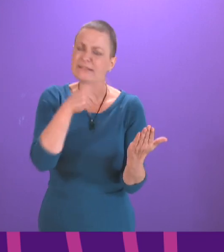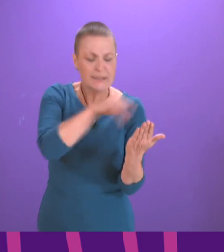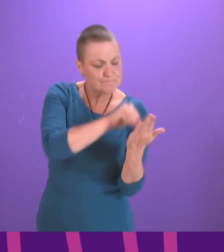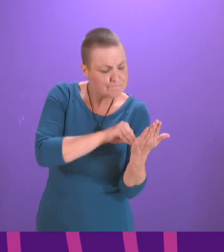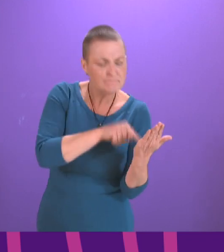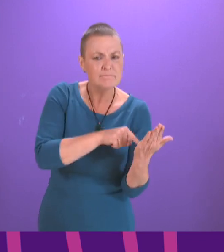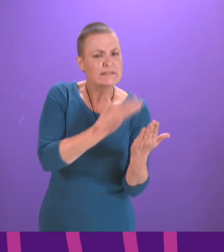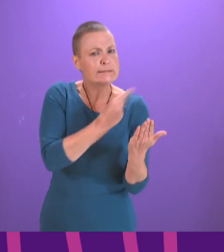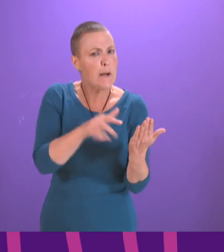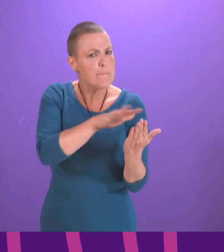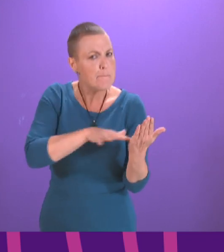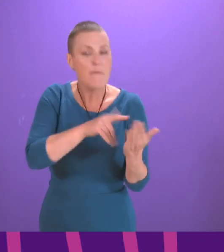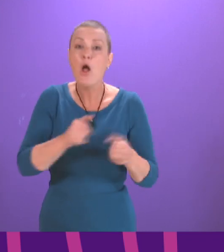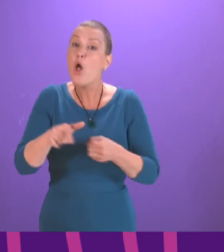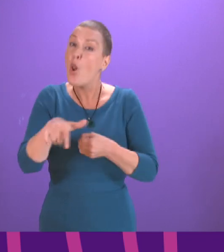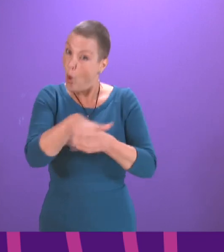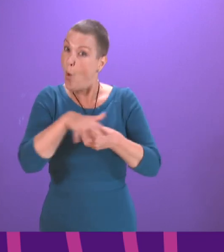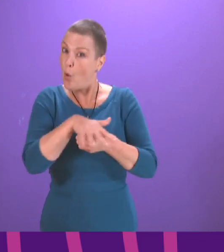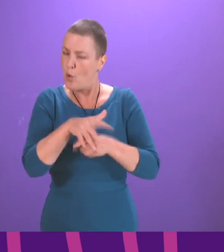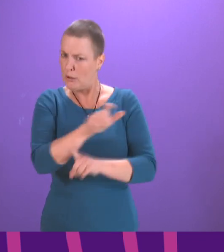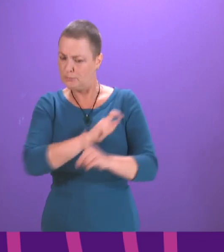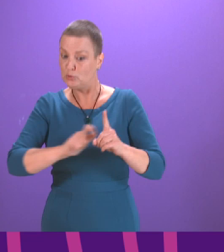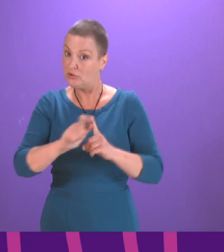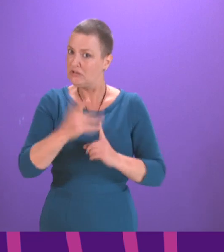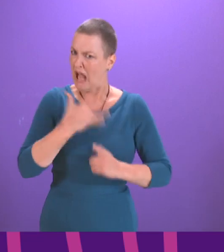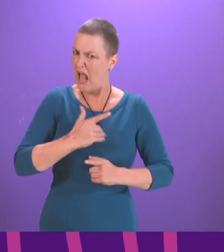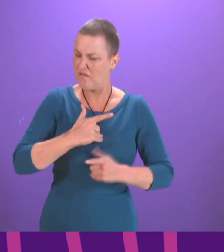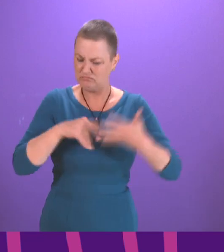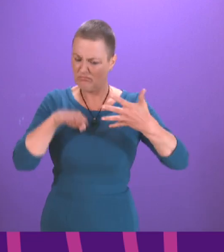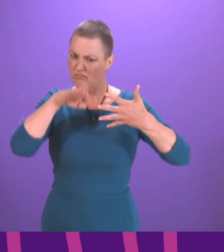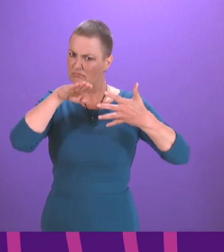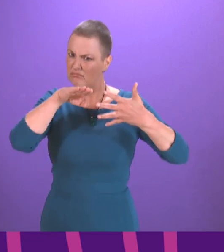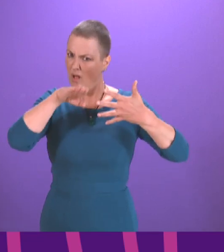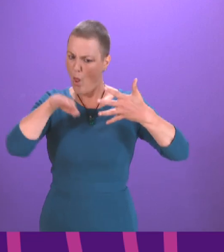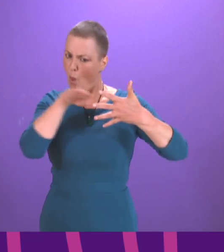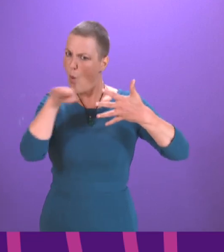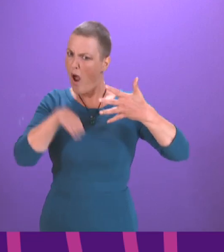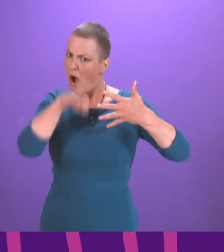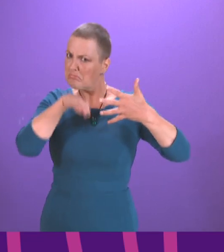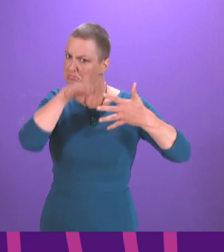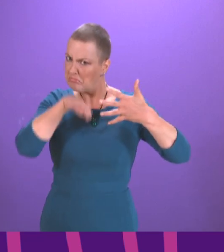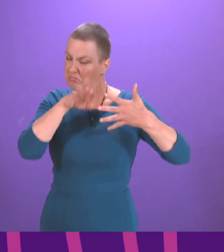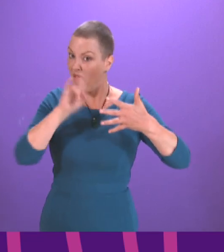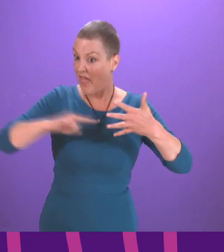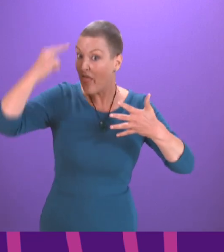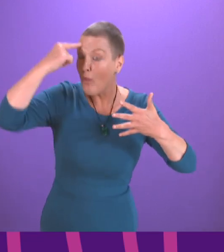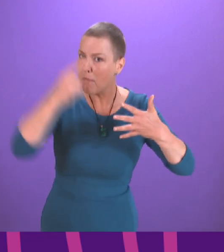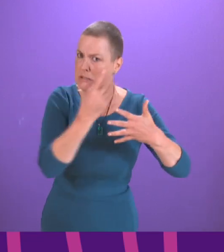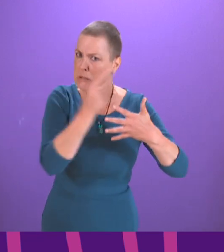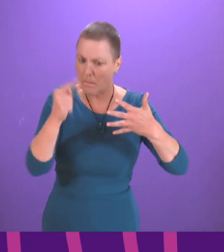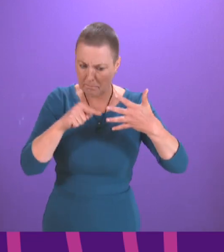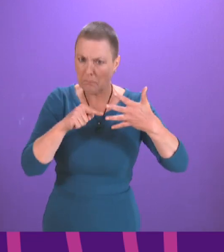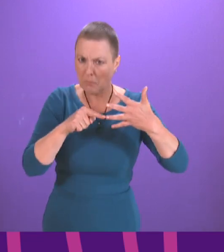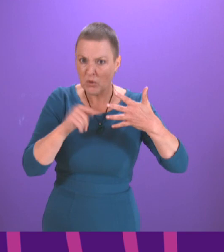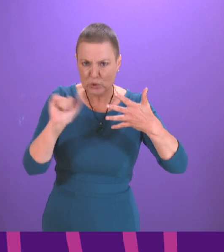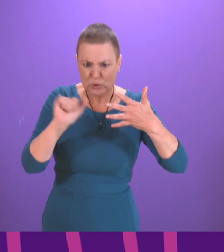that some local communities are at a lower tier than was predicted but some are at a